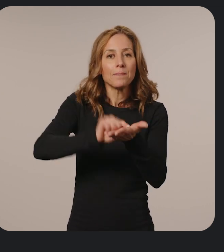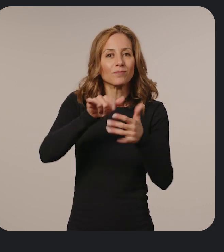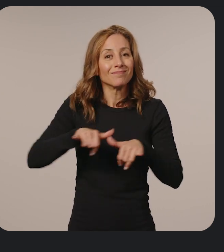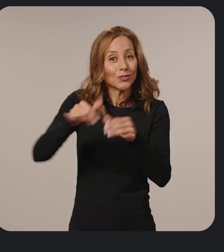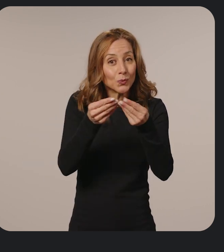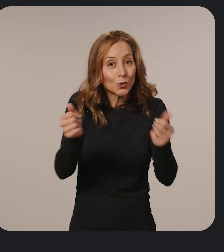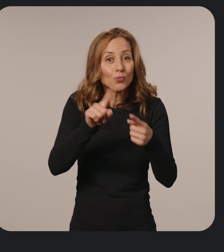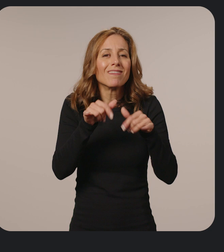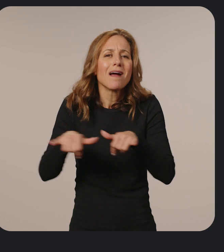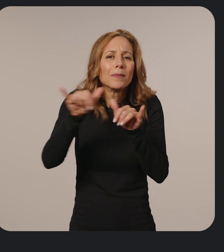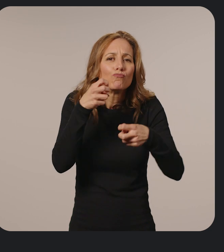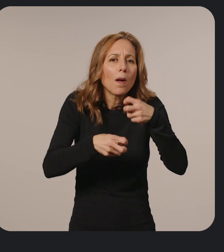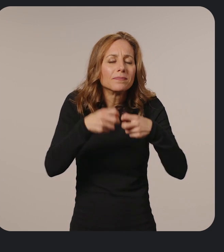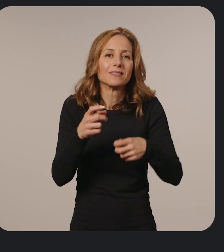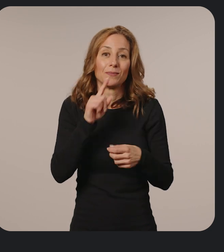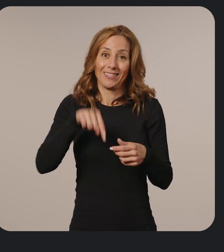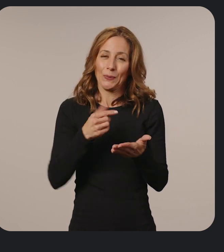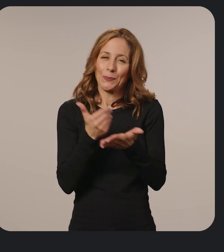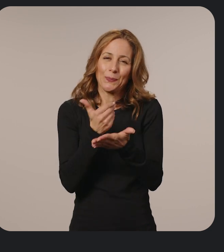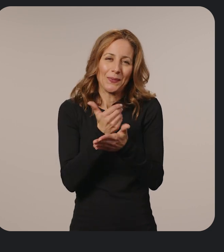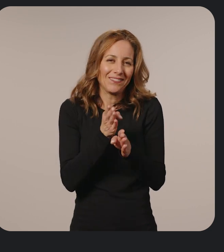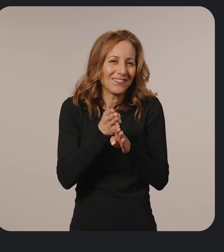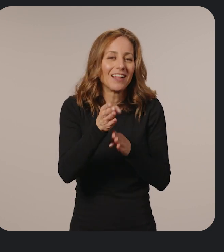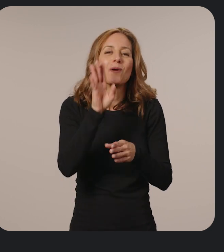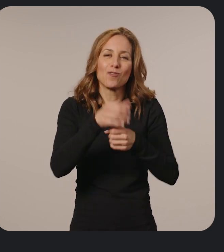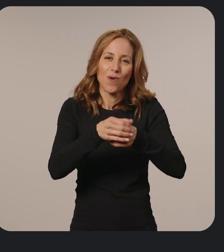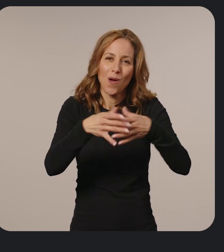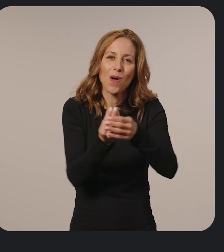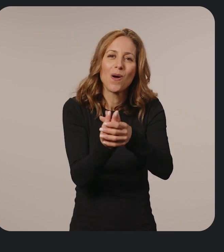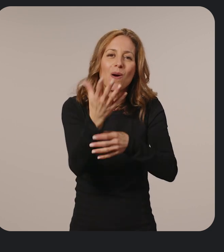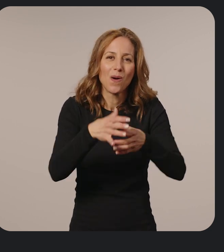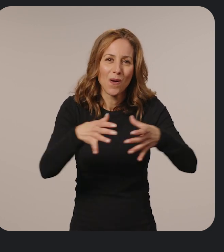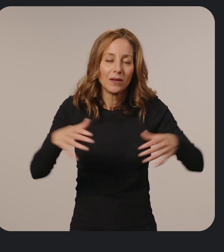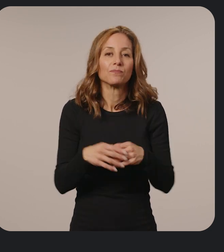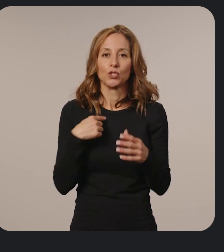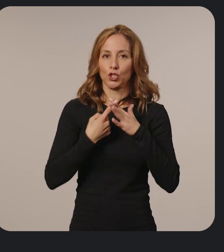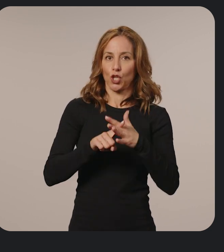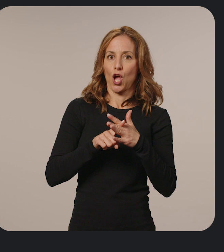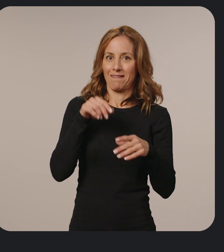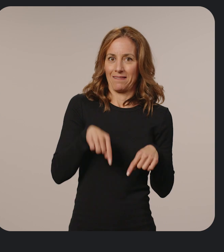So these will grow in time. But we've started that process at I/O. And I'd like to share some resources on this with you.